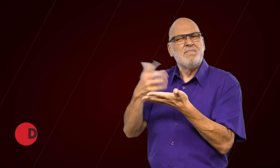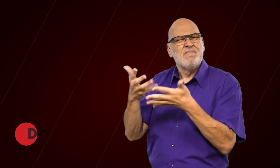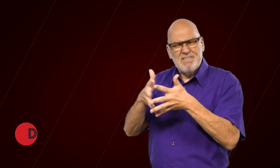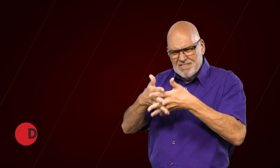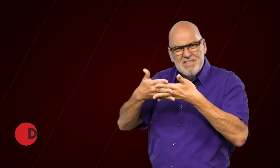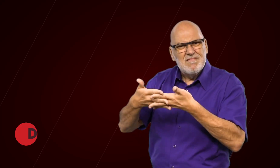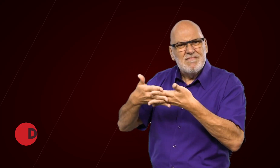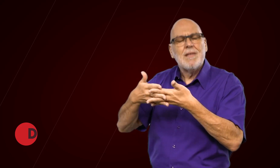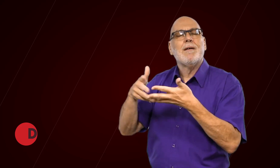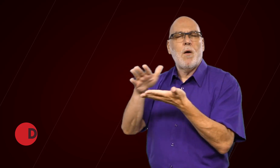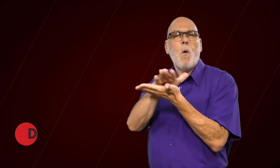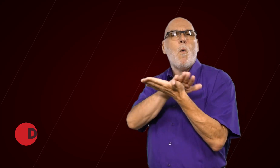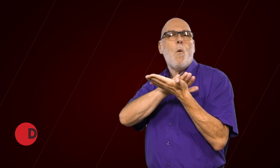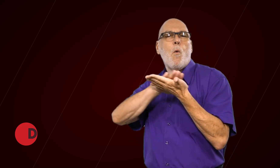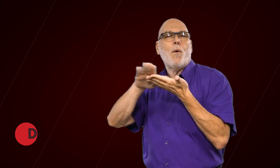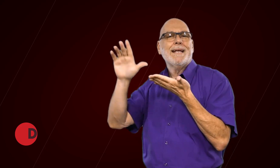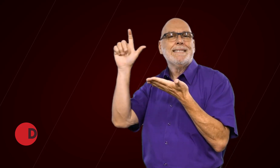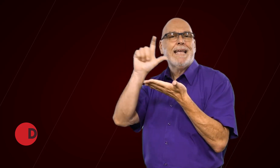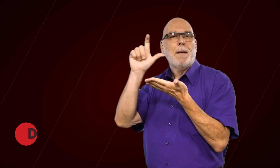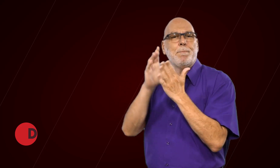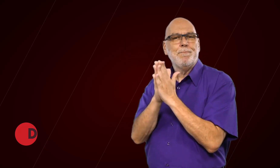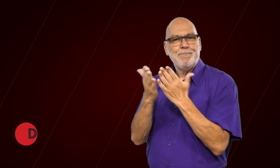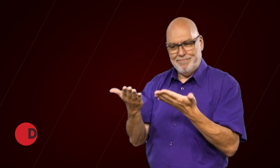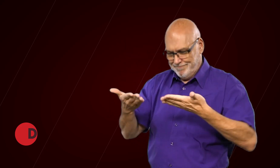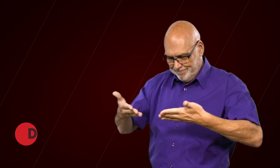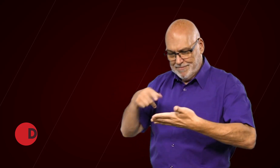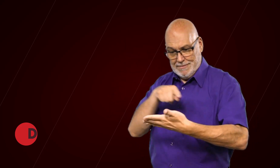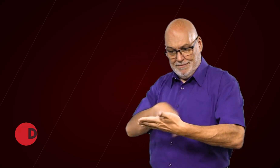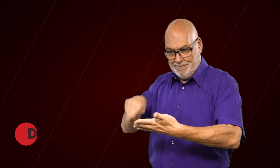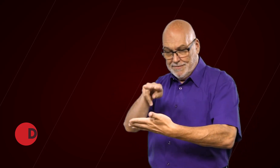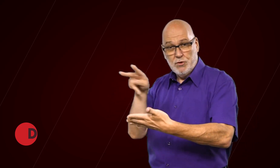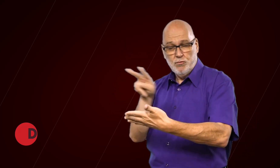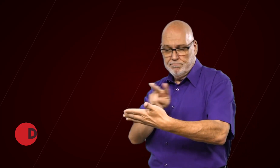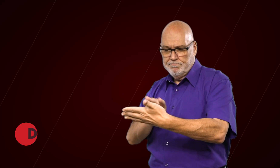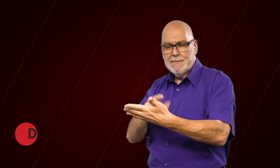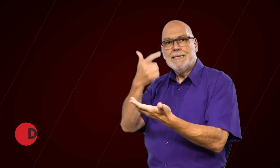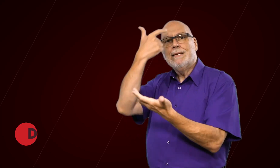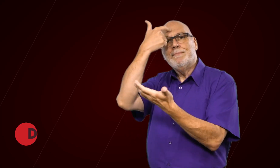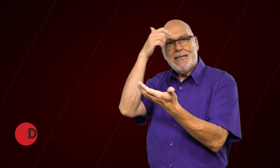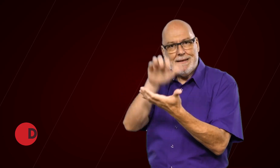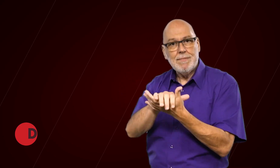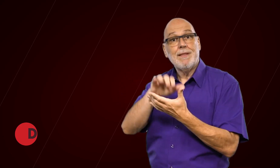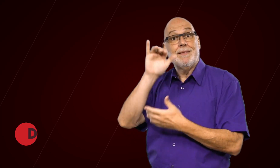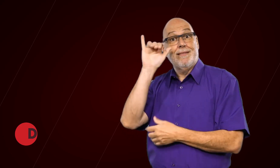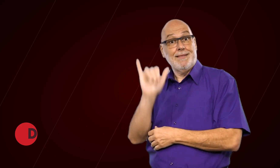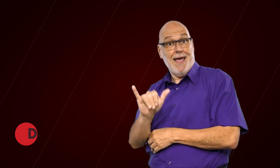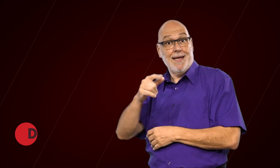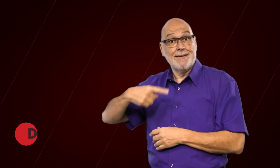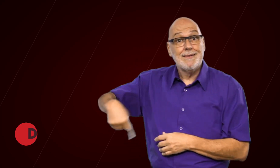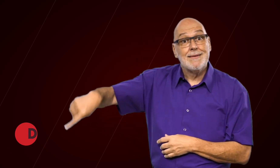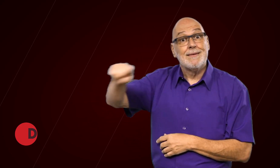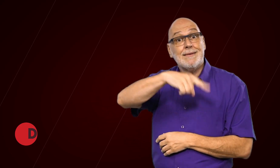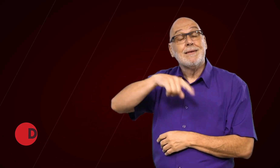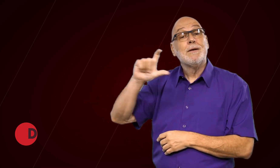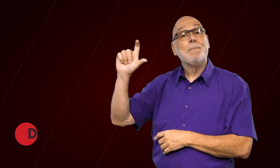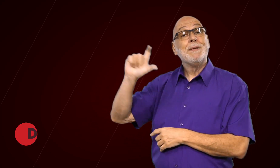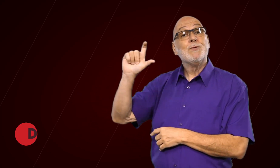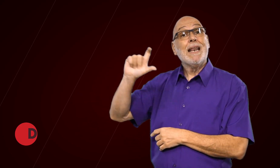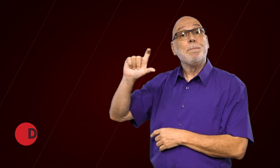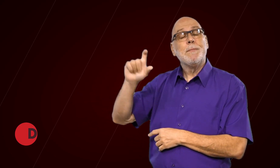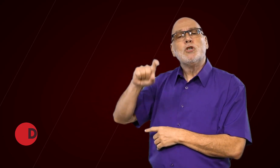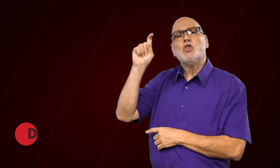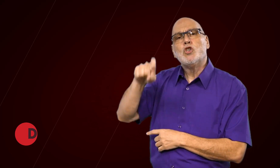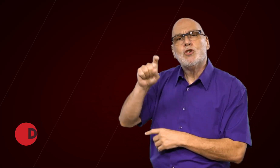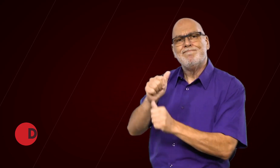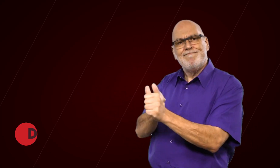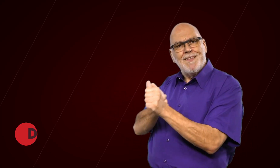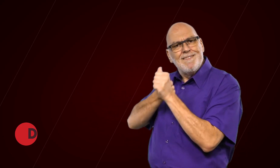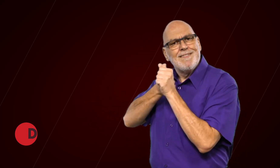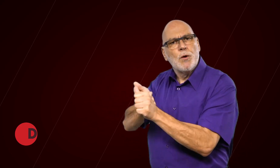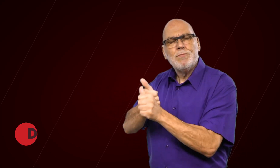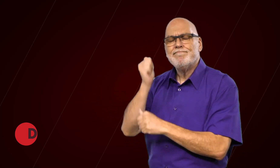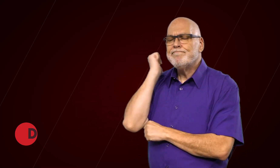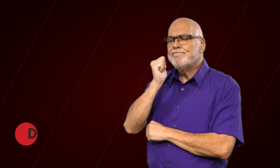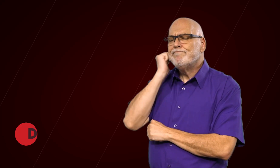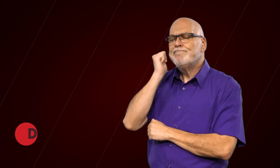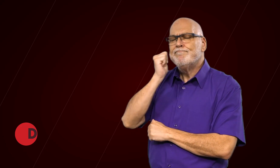Muslims should follow in everyday life including prayers, fasting and donations